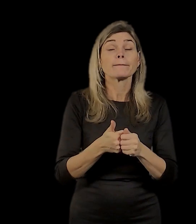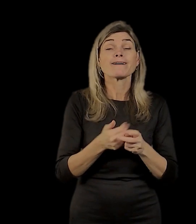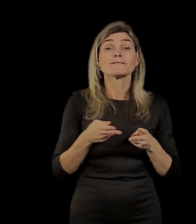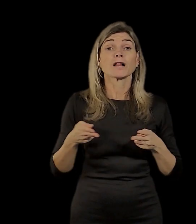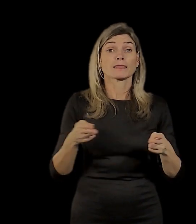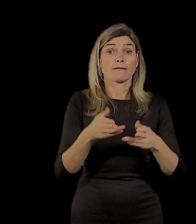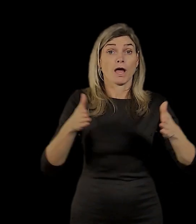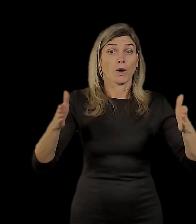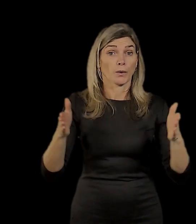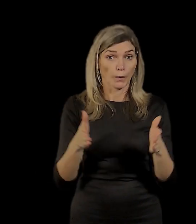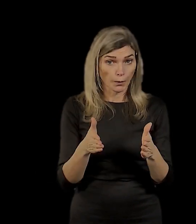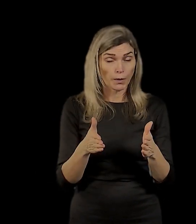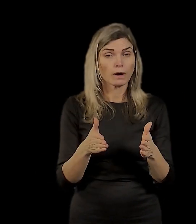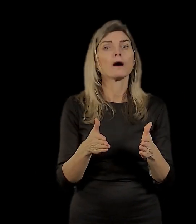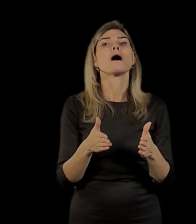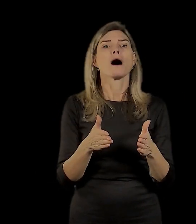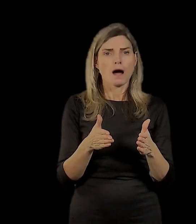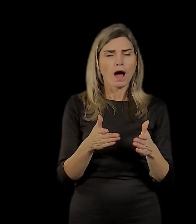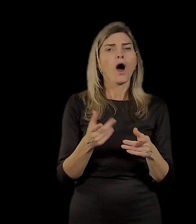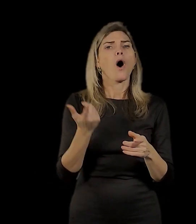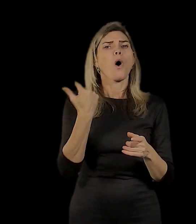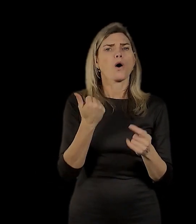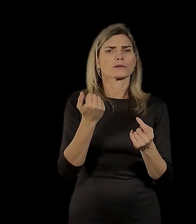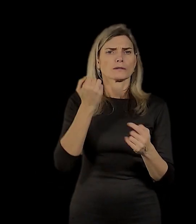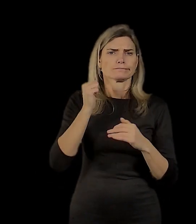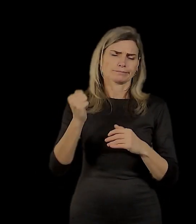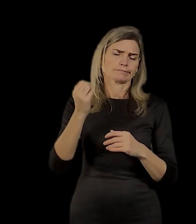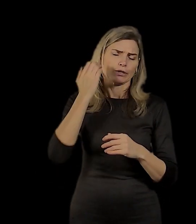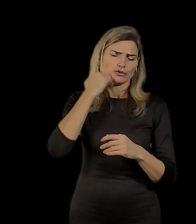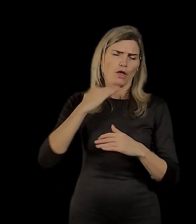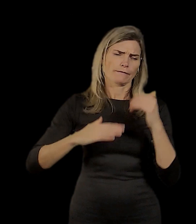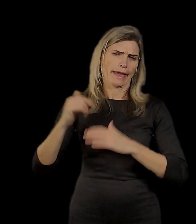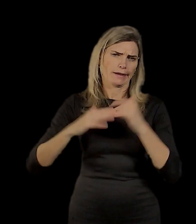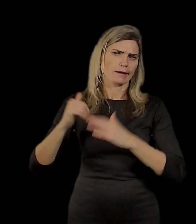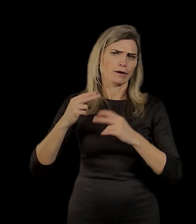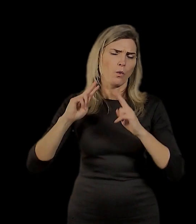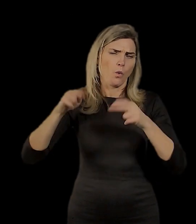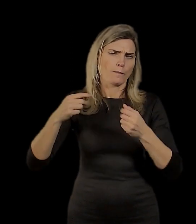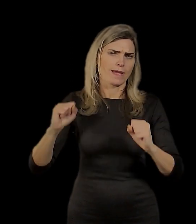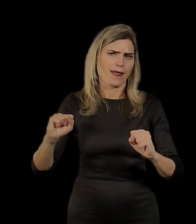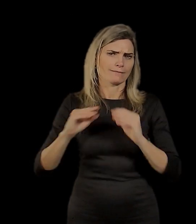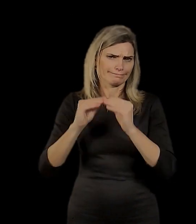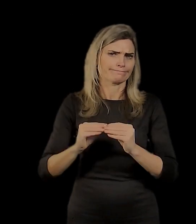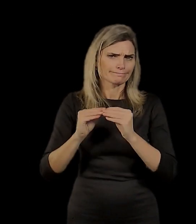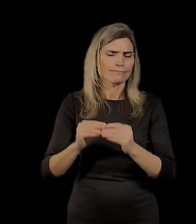That was a free area where the Vltava River could spill out. During the twentieth century, after the creation of the Vltava Cascades,